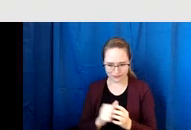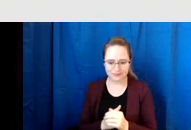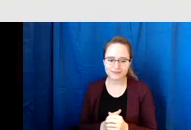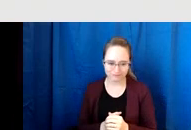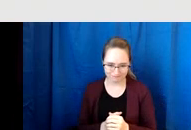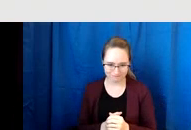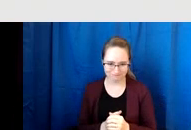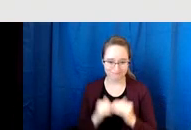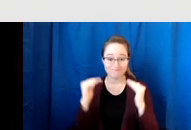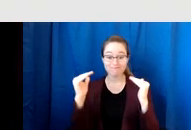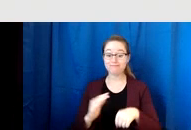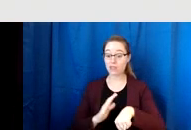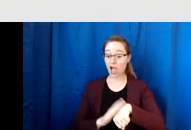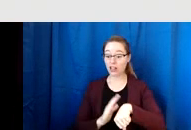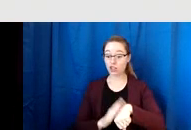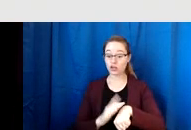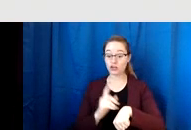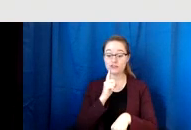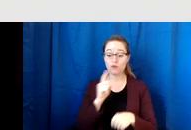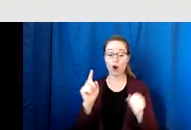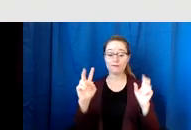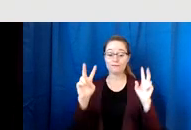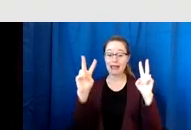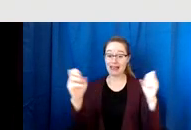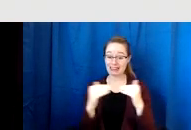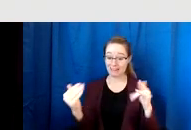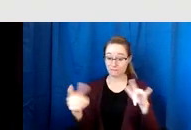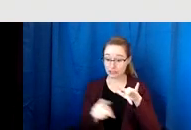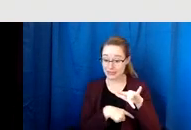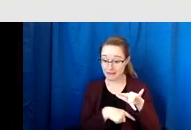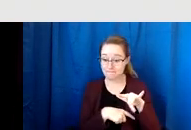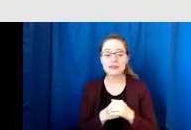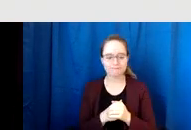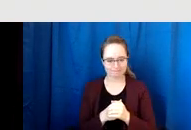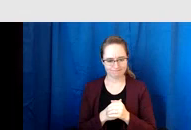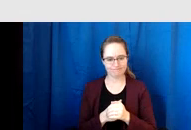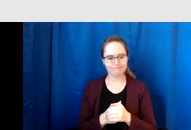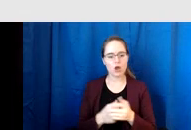Alerts for heading level skipped. You want to properly nest headings